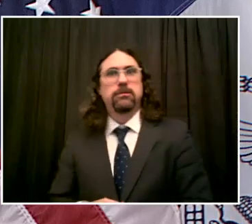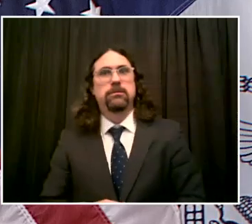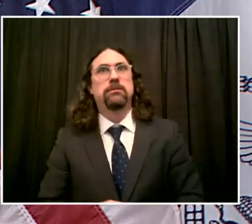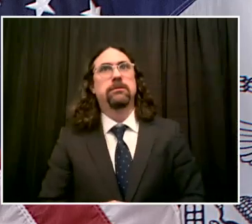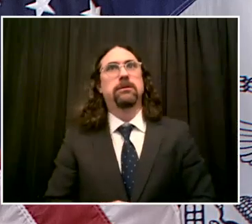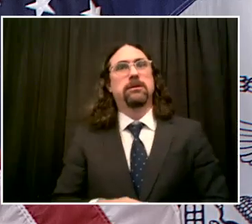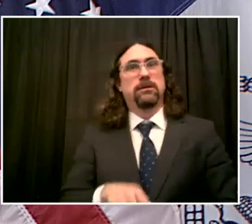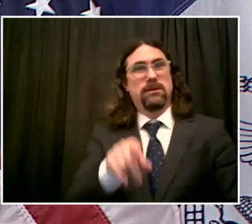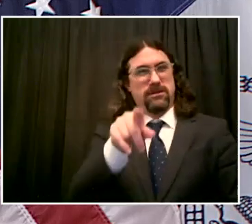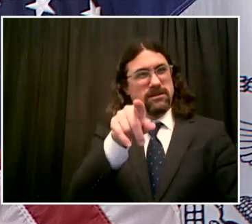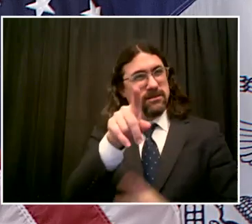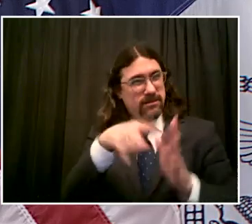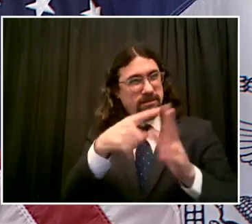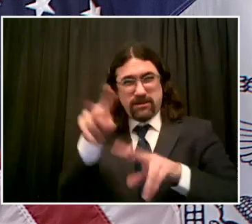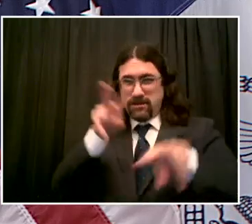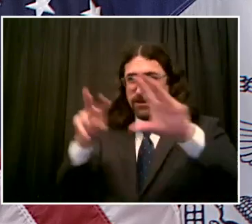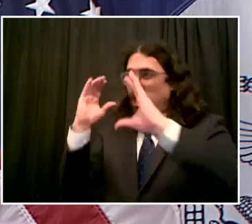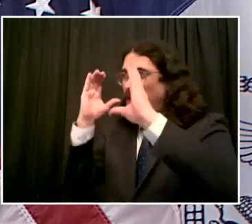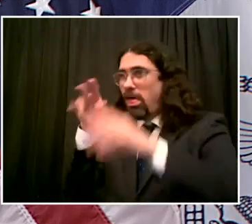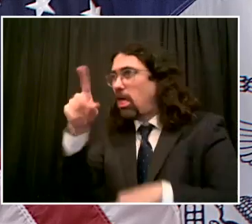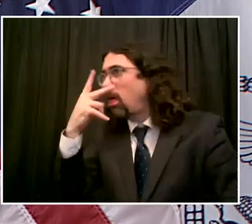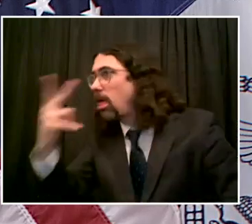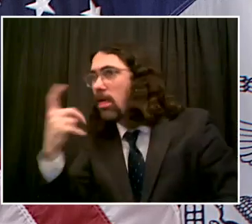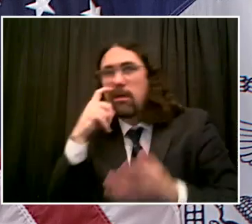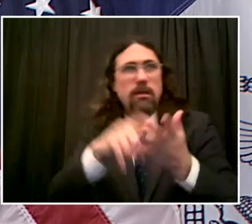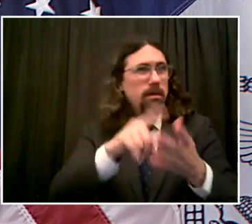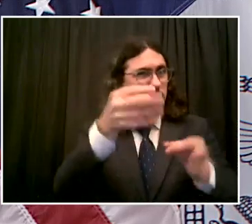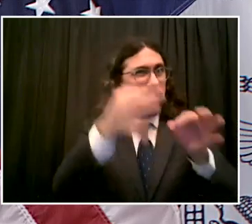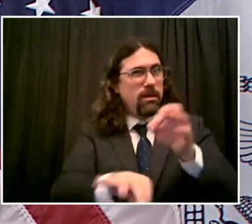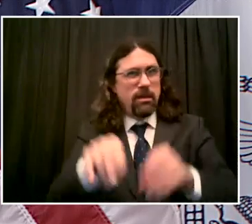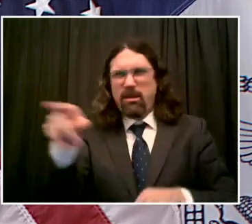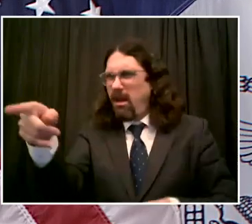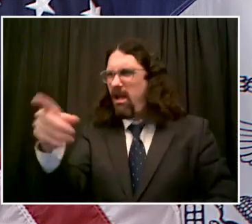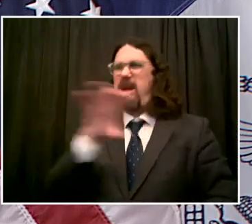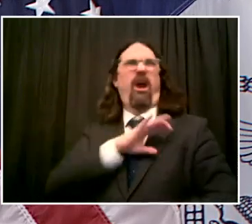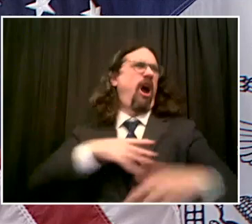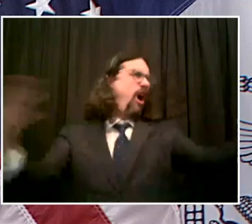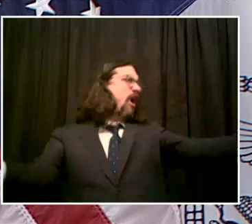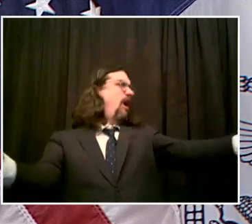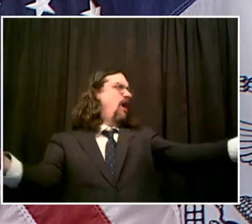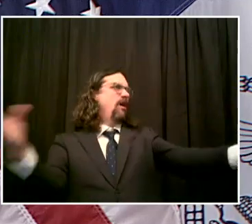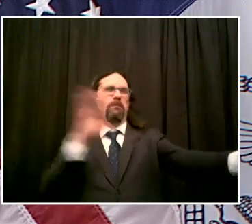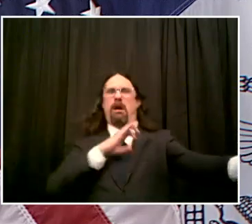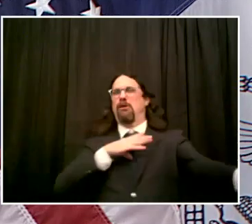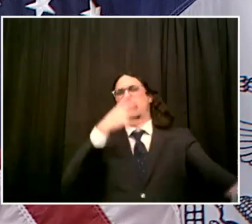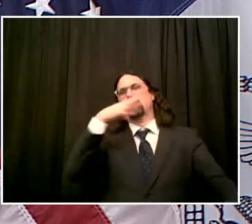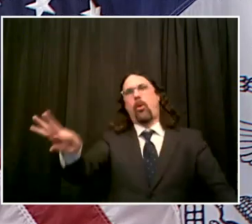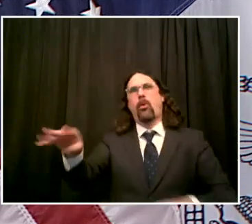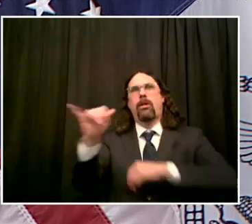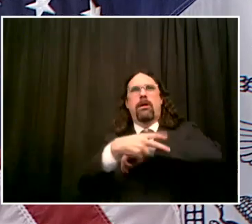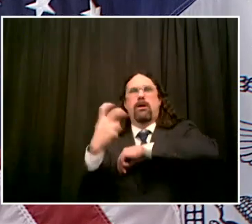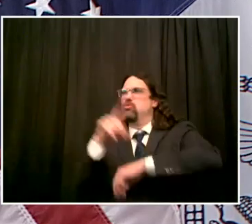ANYTHING OF HONESTNT IENT. THE COMPLEXITY OF THE OFFICES R DEAL WITH OUR ON A MANAGEABLE. YOSCU AEDR OTLOERS OFF IN ONE